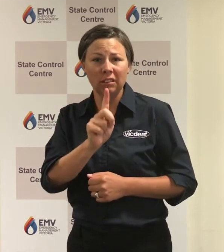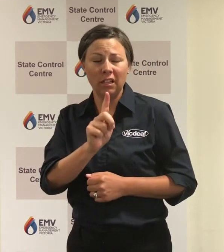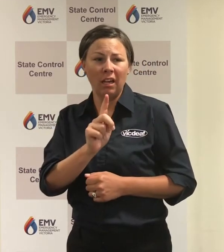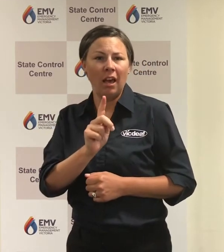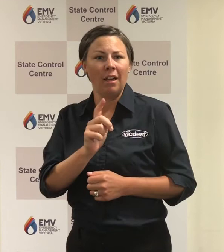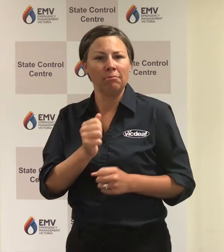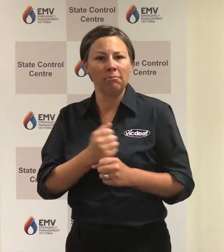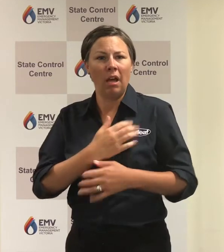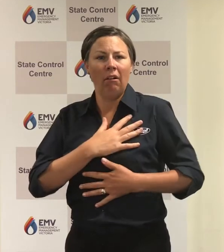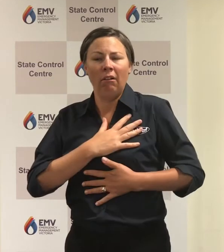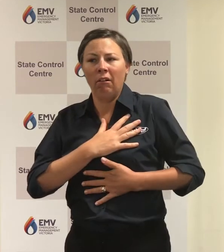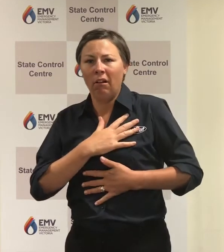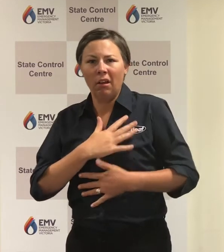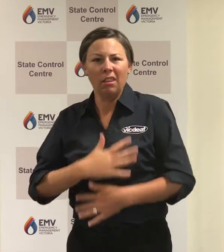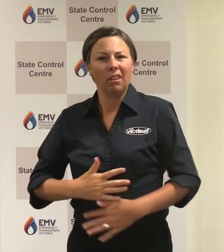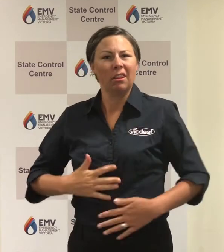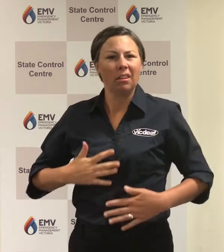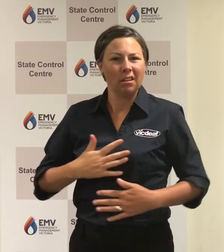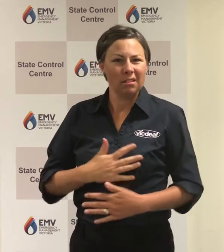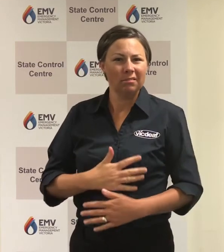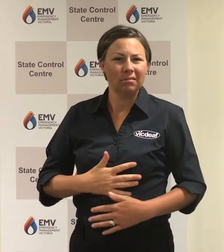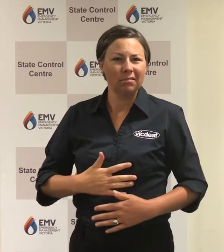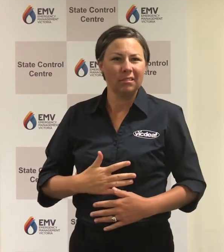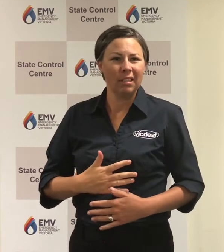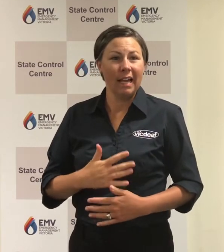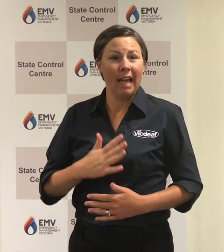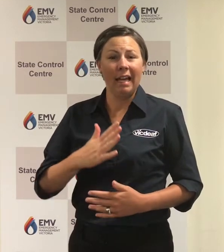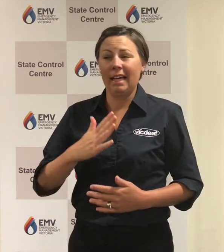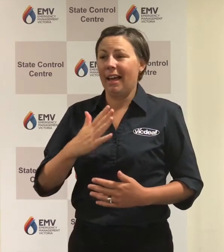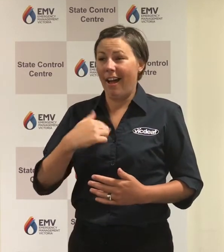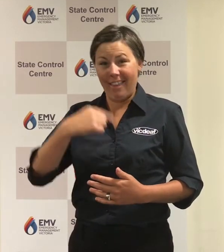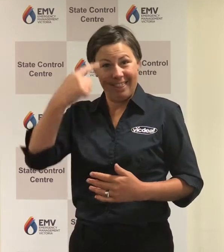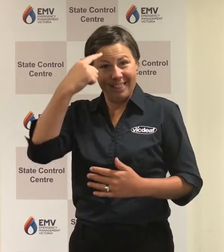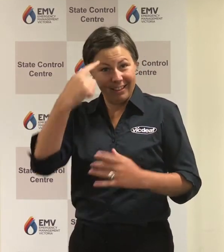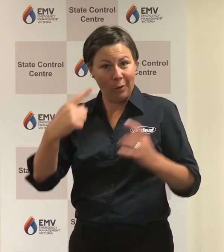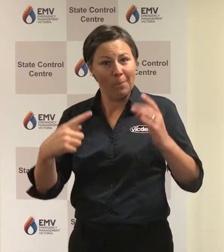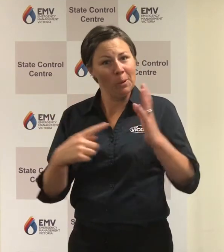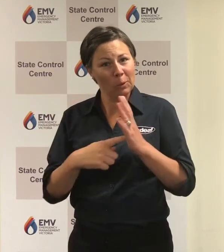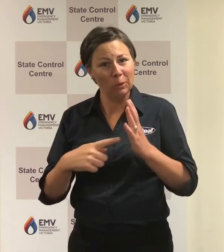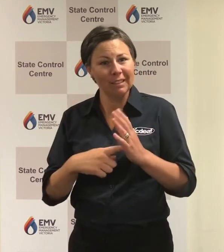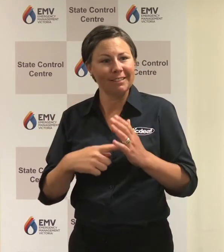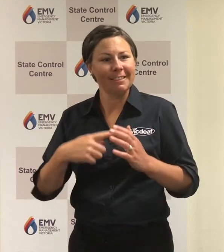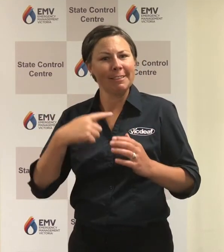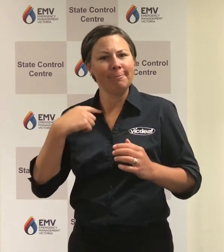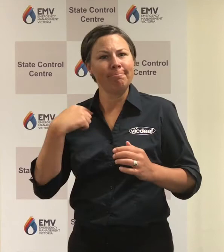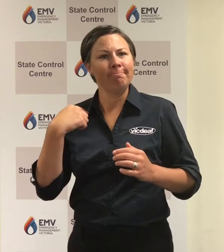Whatever the way, I think it’s very important that we understand that people can feel themselves